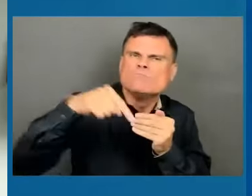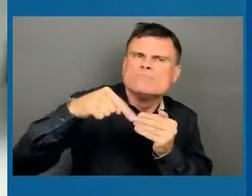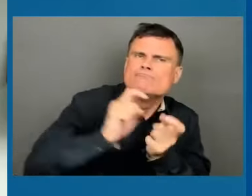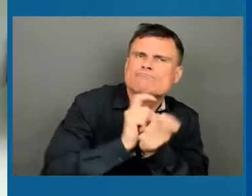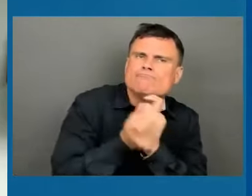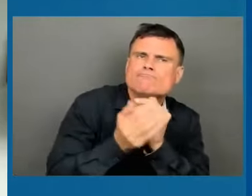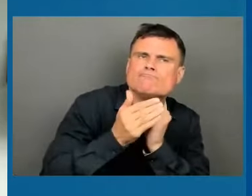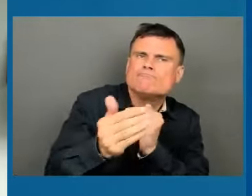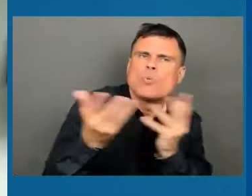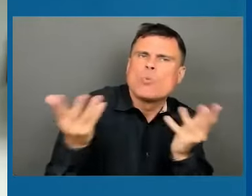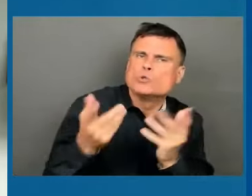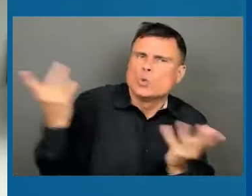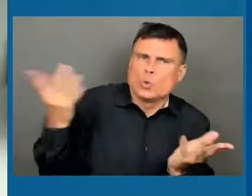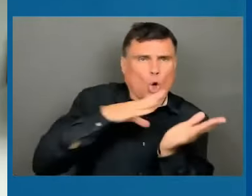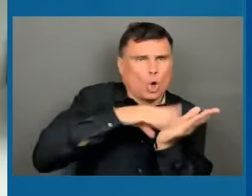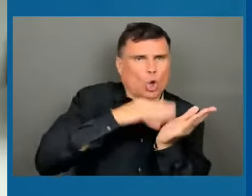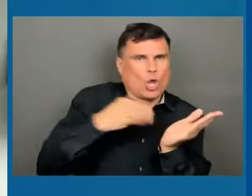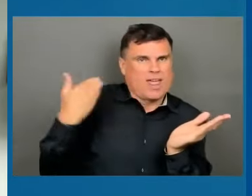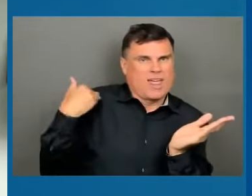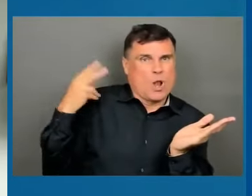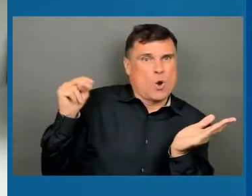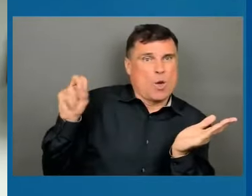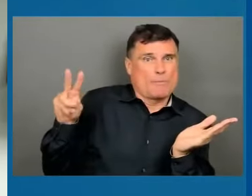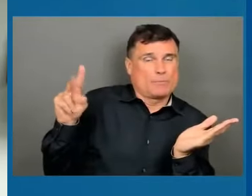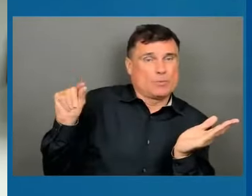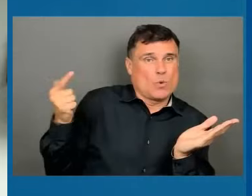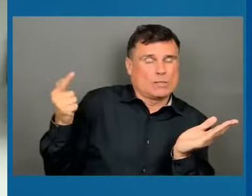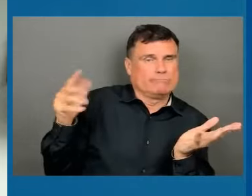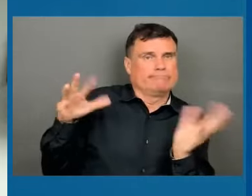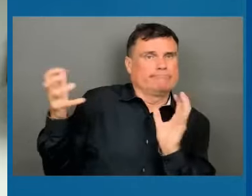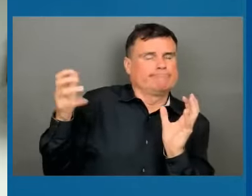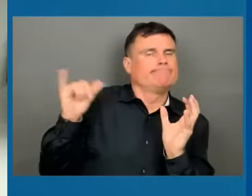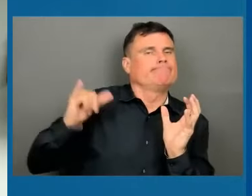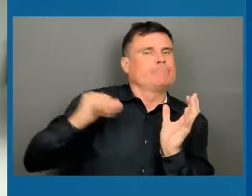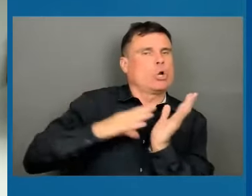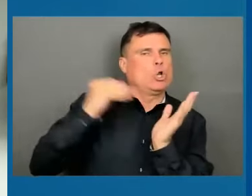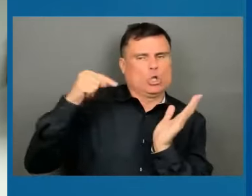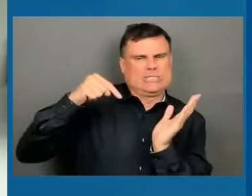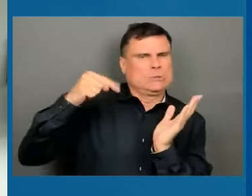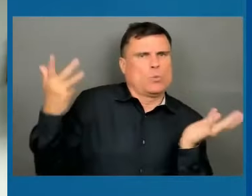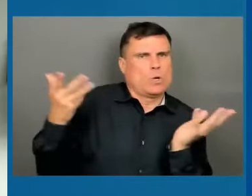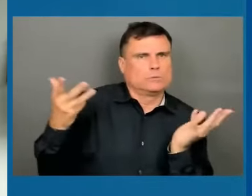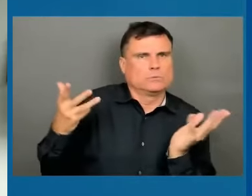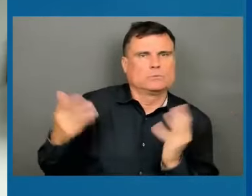Yeah, so I think the key focus that we have right now is